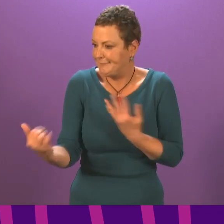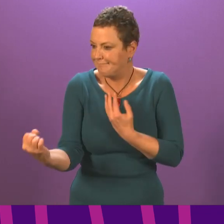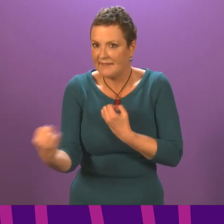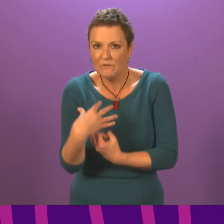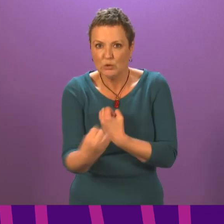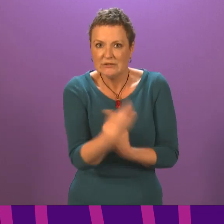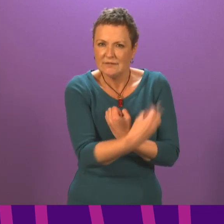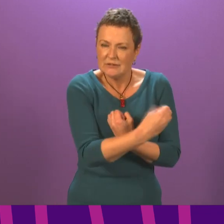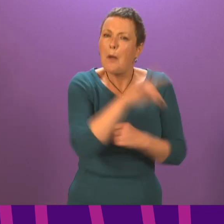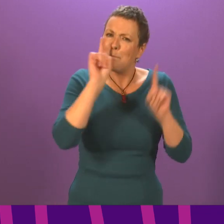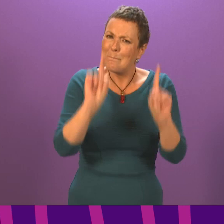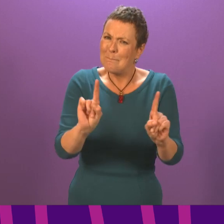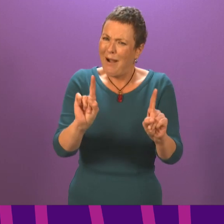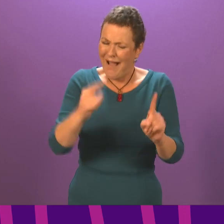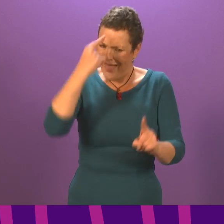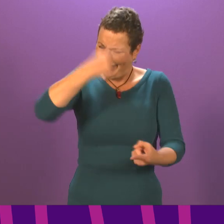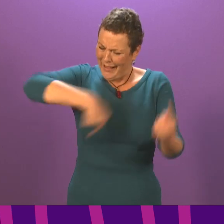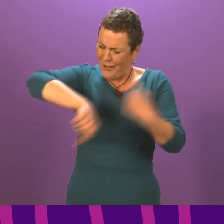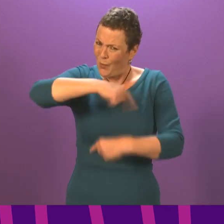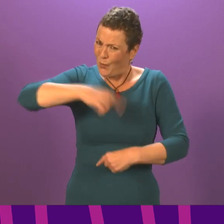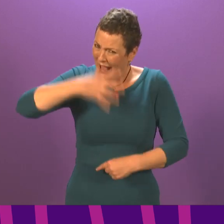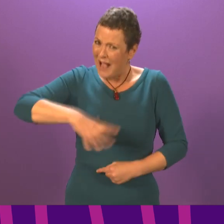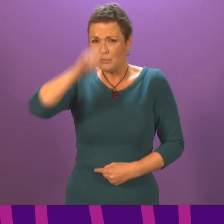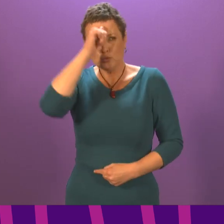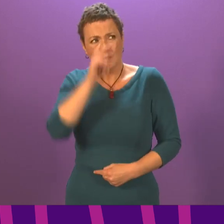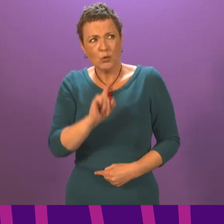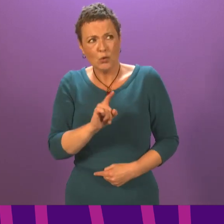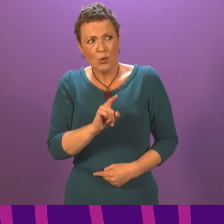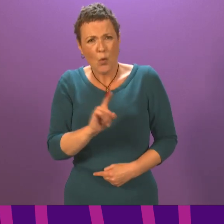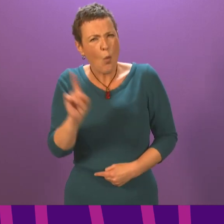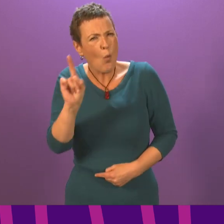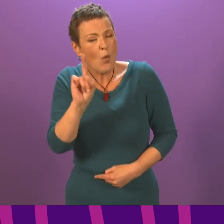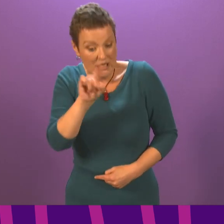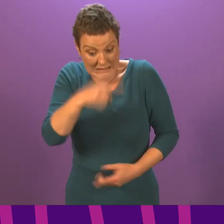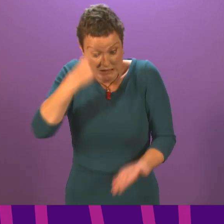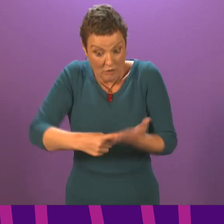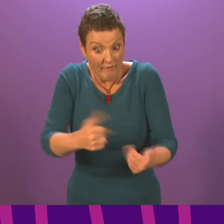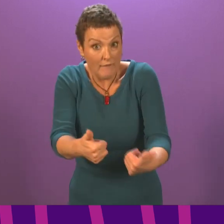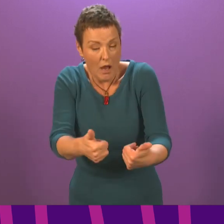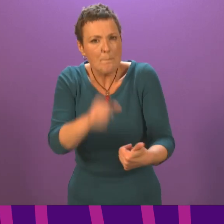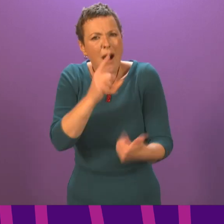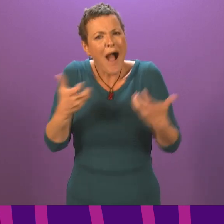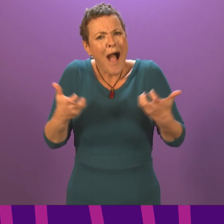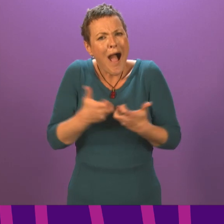requires that we understand not just what the decisions are, but how those decisions are arrived at. The published rationale for last week’s level decision for Edinburgh